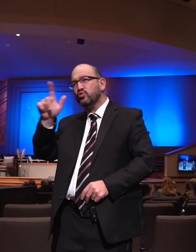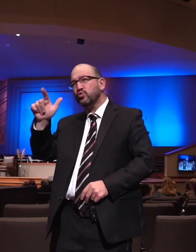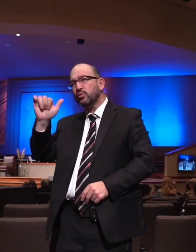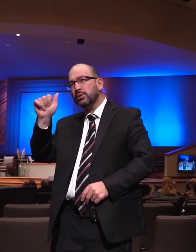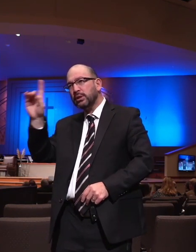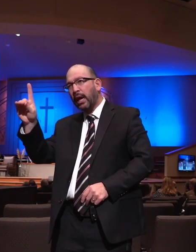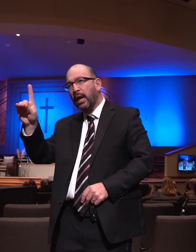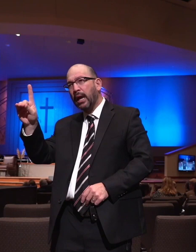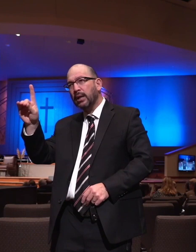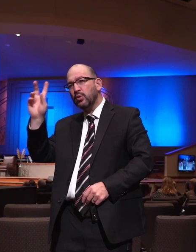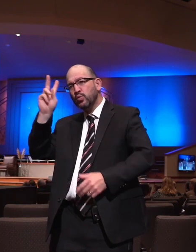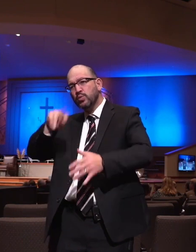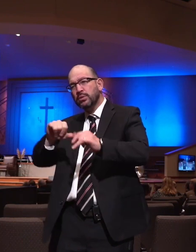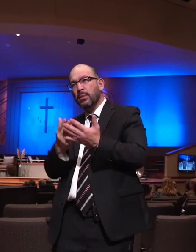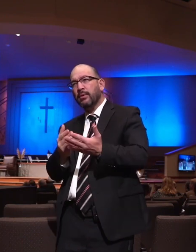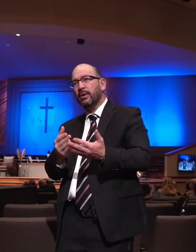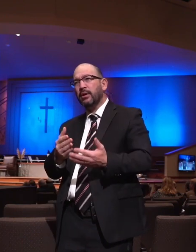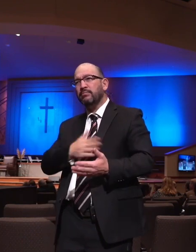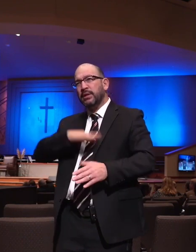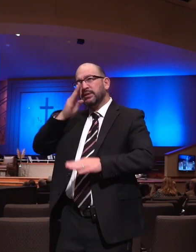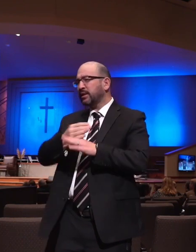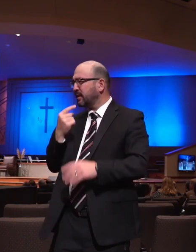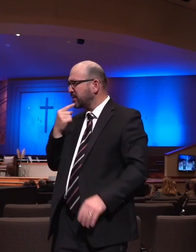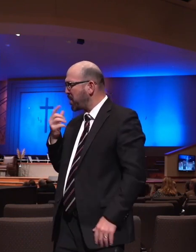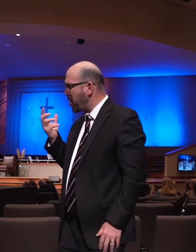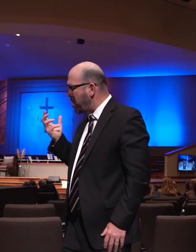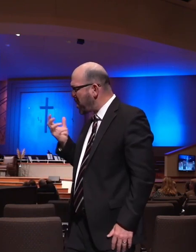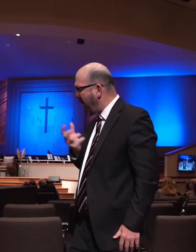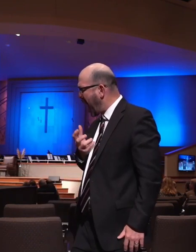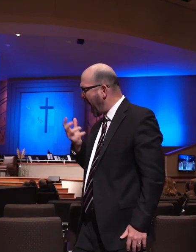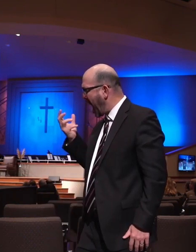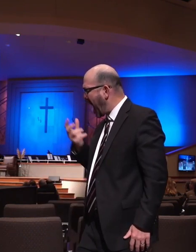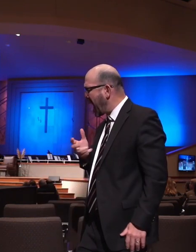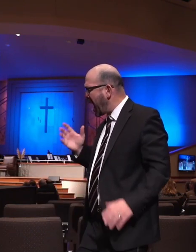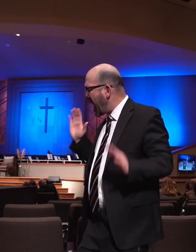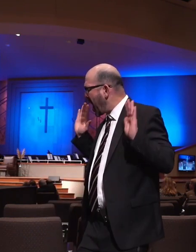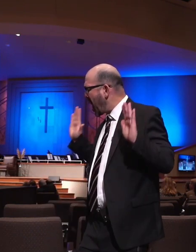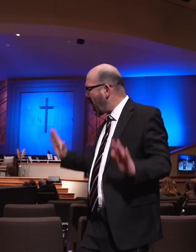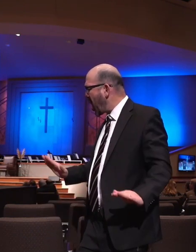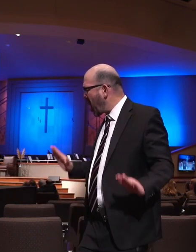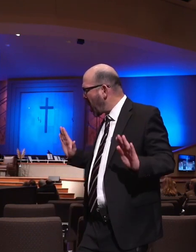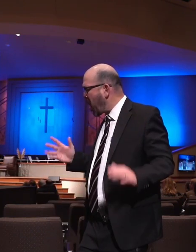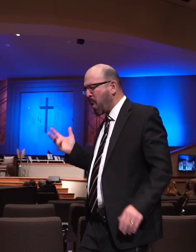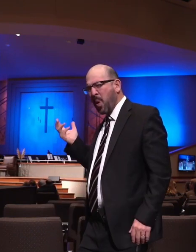Ben said dad when could we have ever done this look at this and you know what